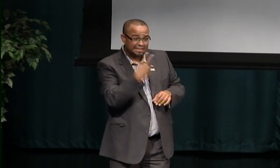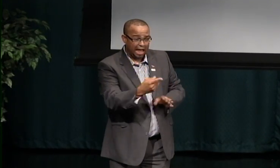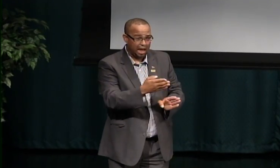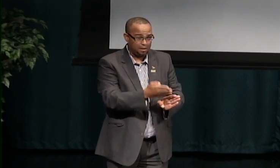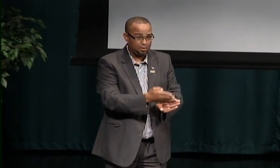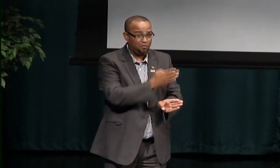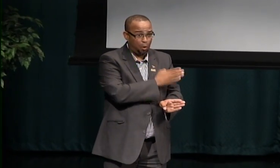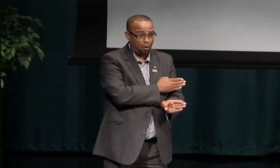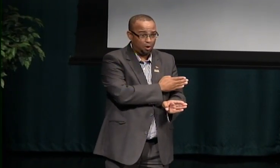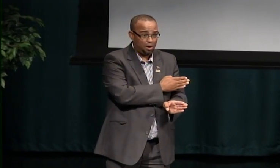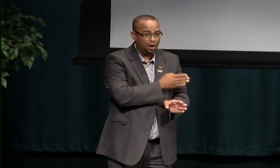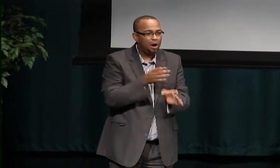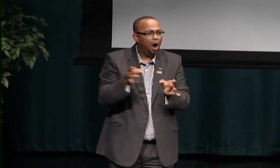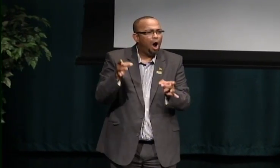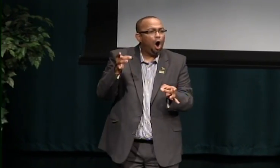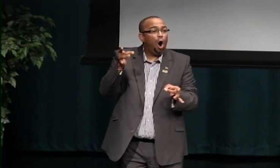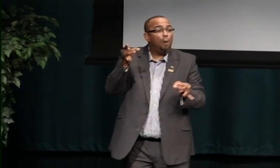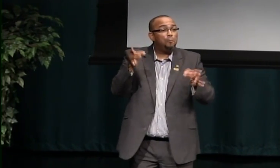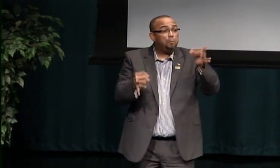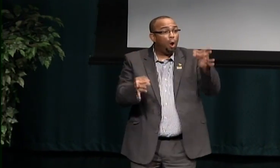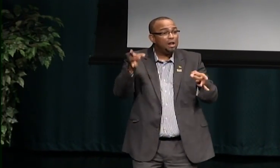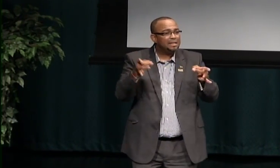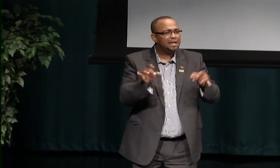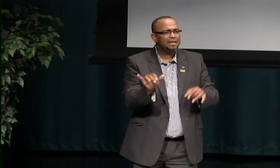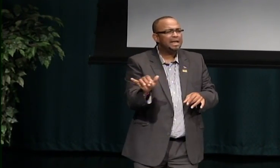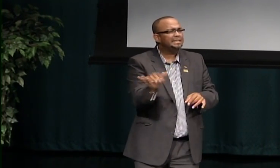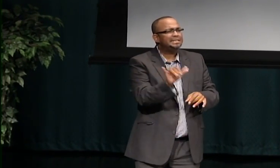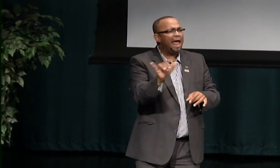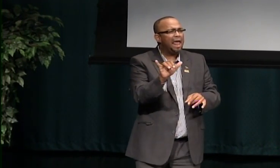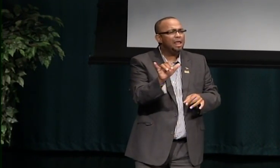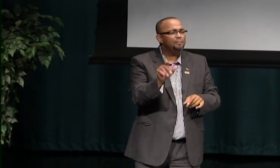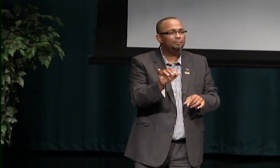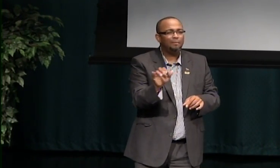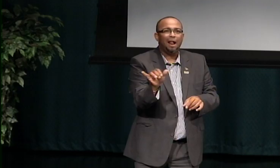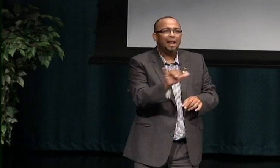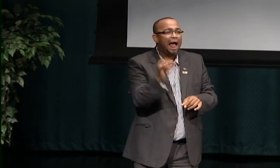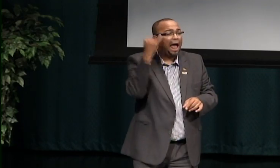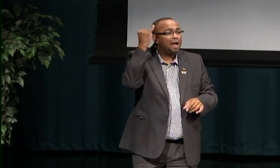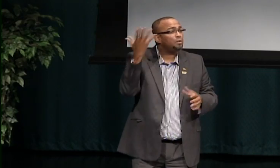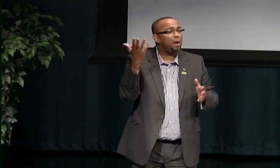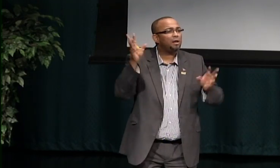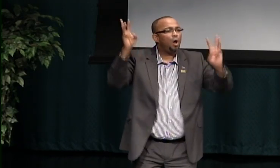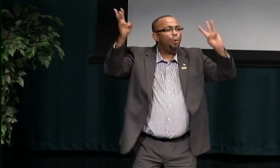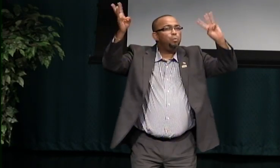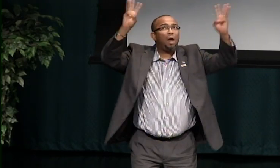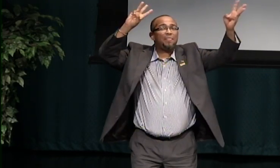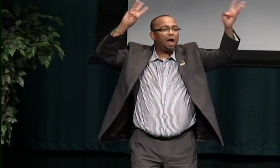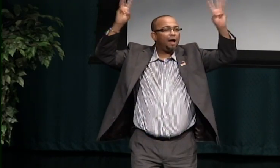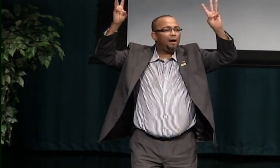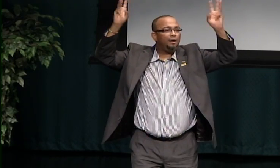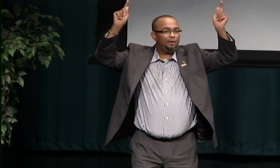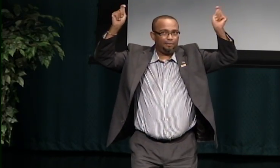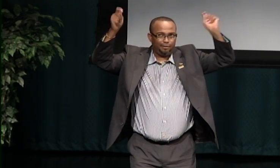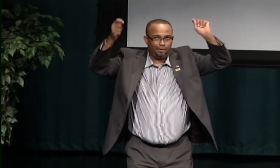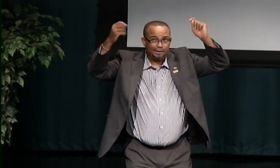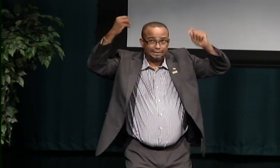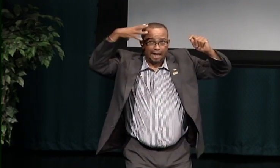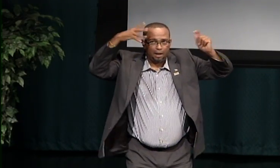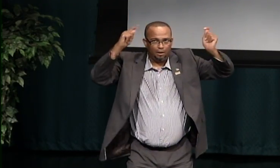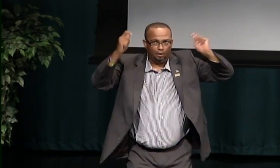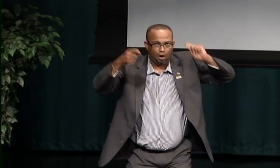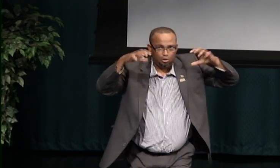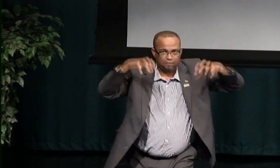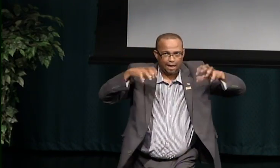As I said before, policy the like weather.